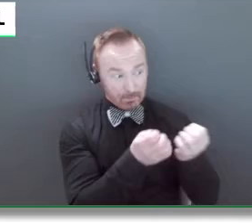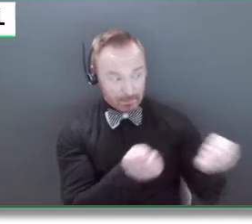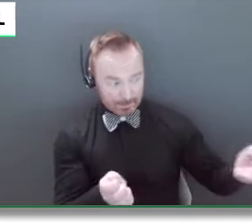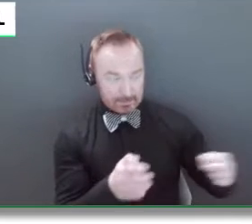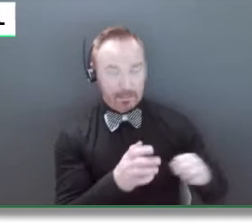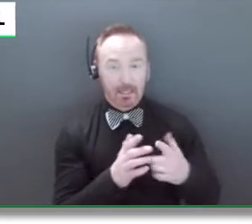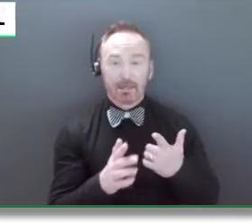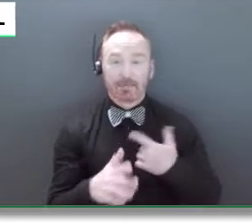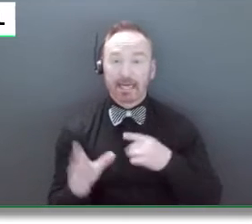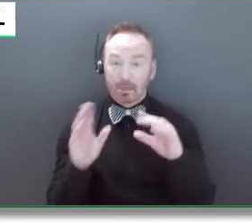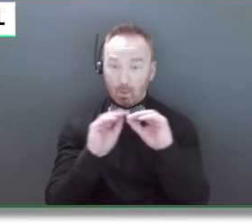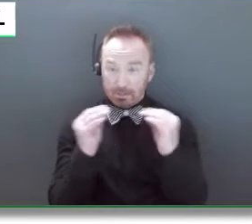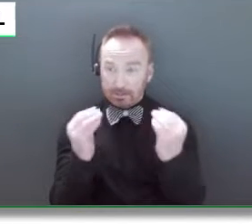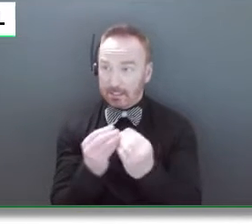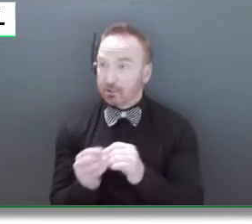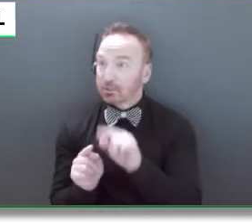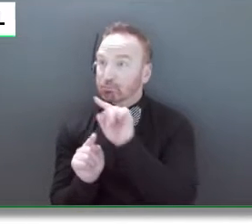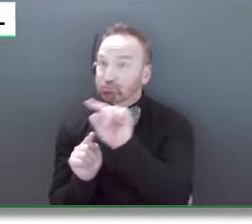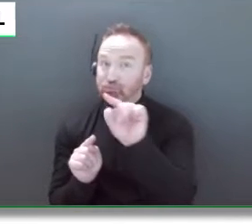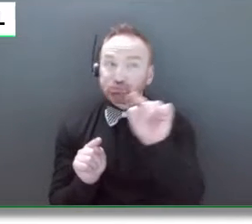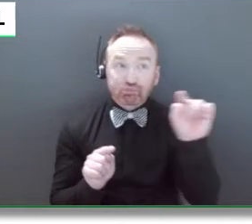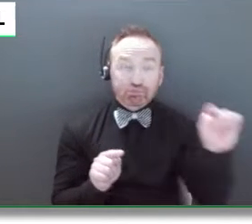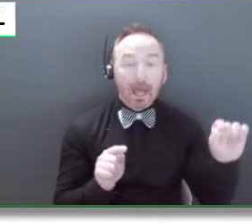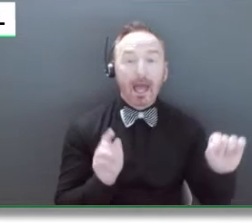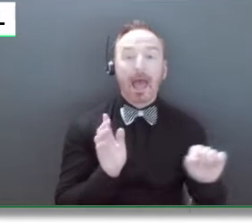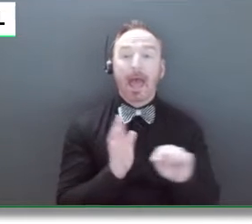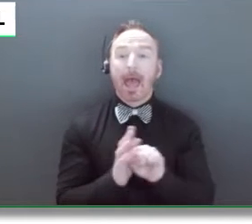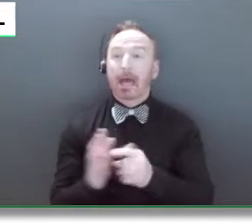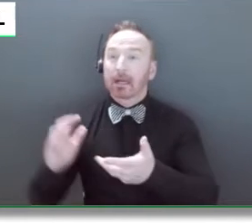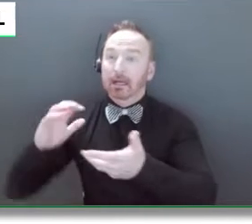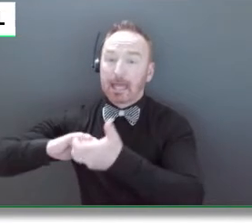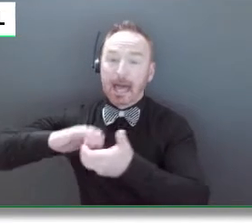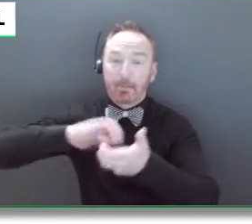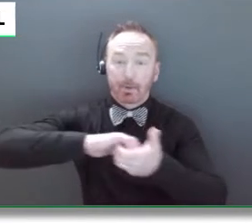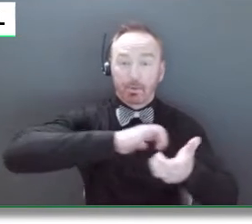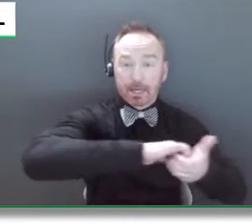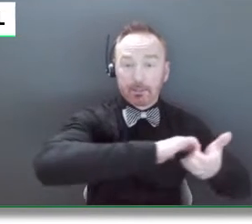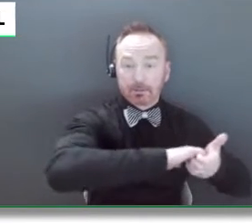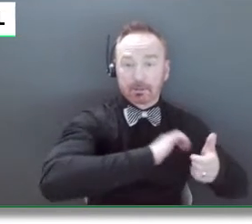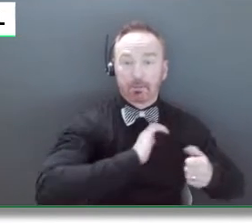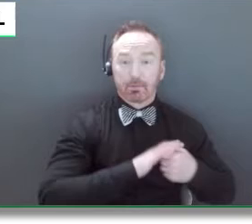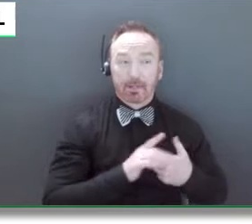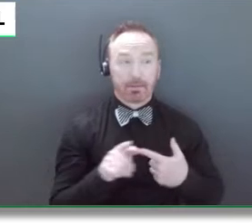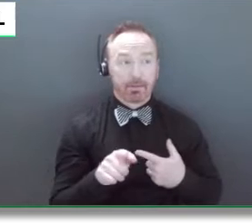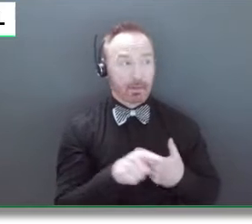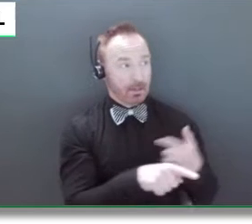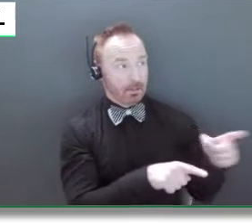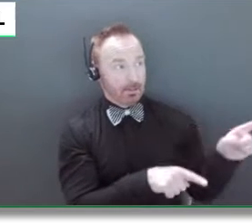doing it um collaborations with parks to kind of bring everyone together um I'm